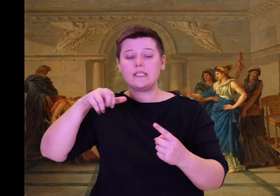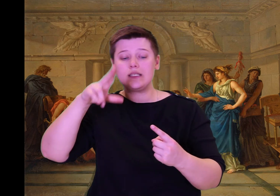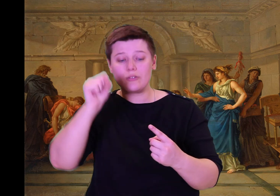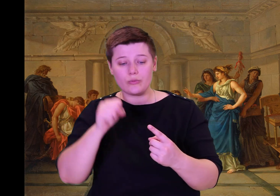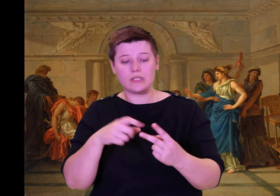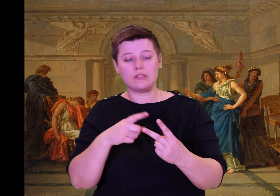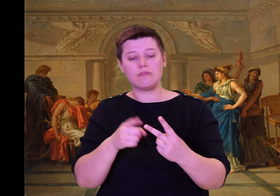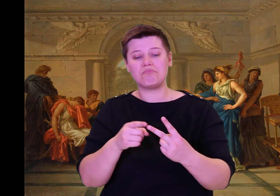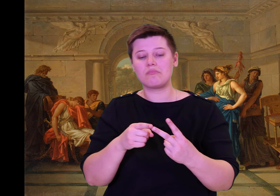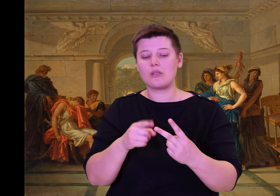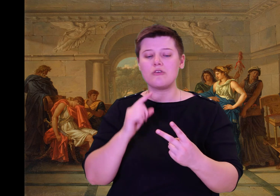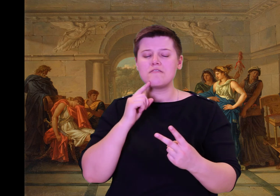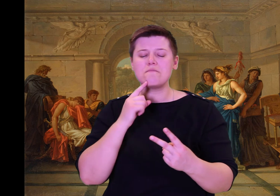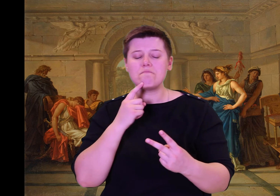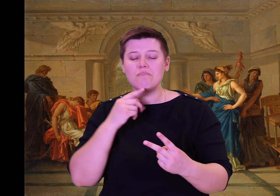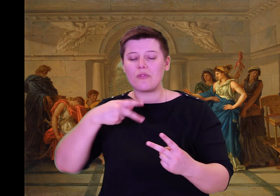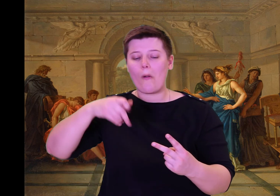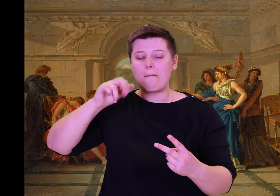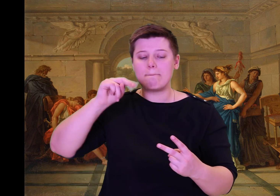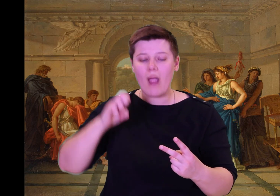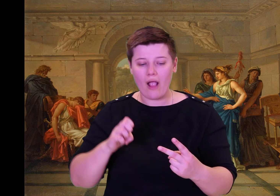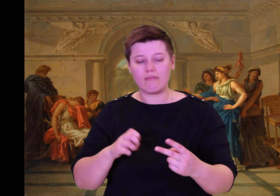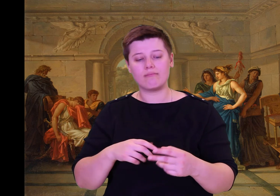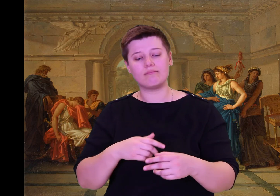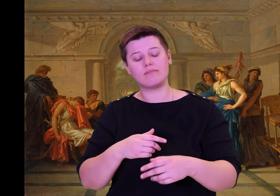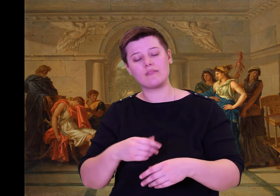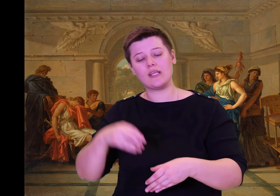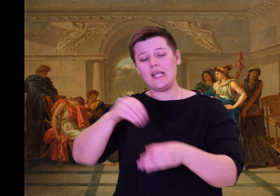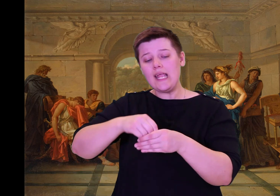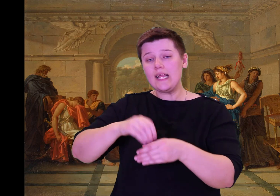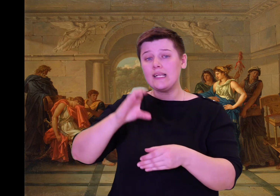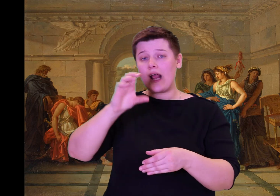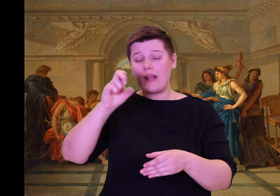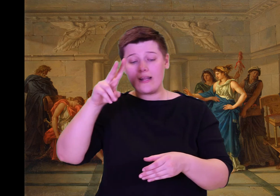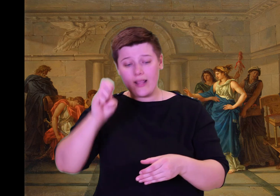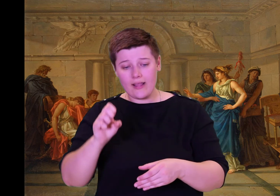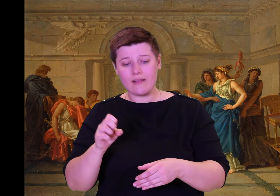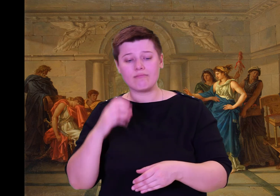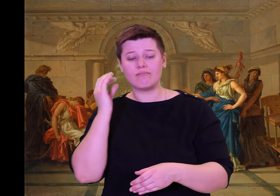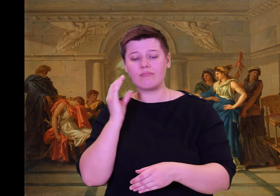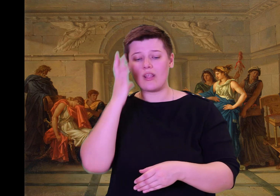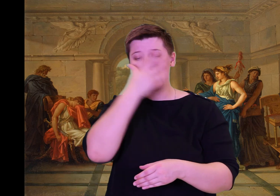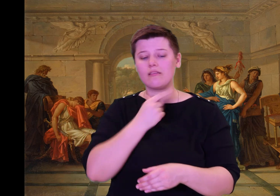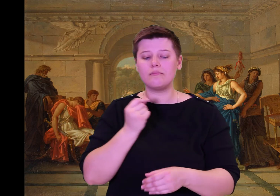So swift-flashing Hermes drank and ate till he was satisfied, and then the